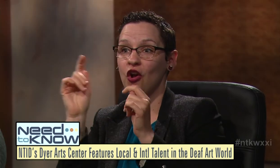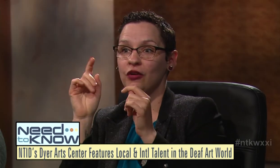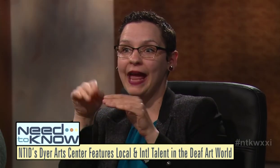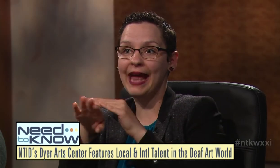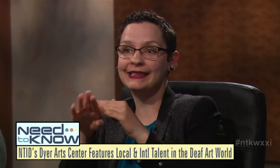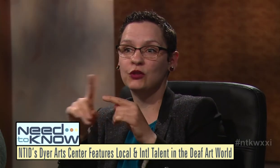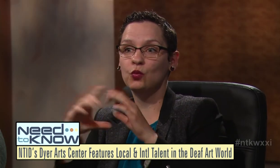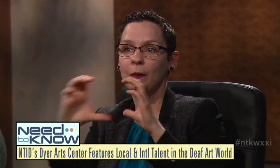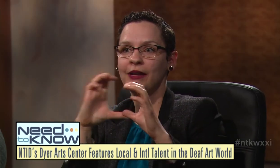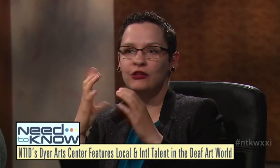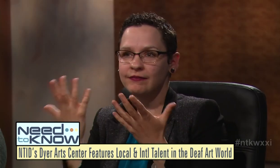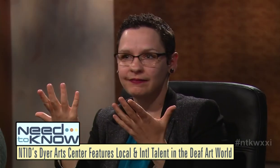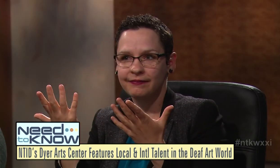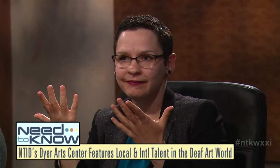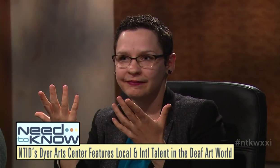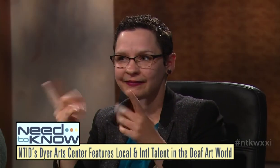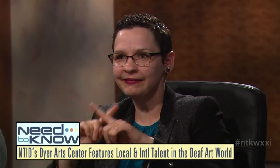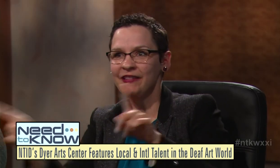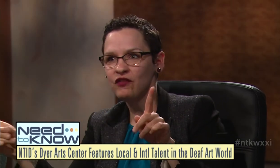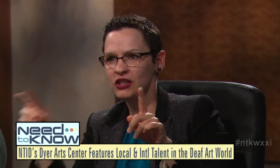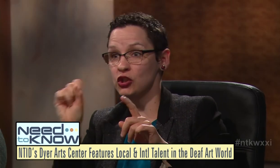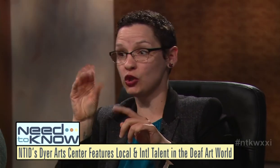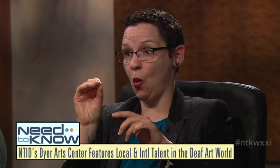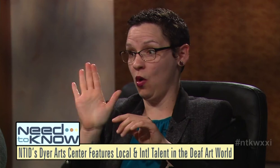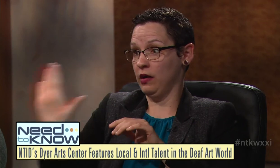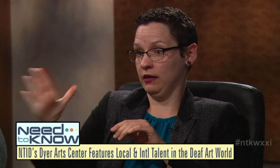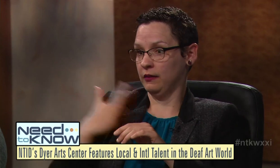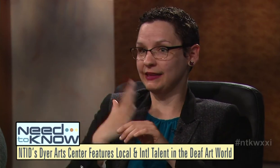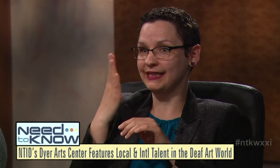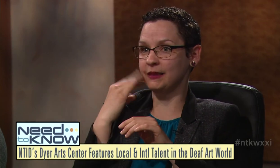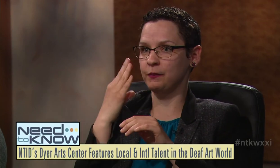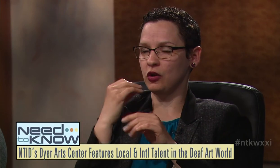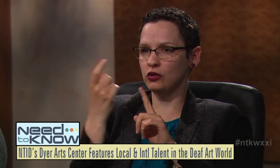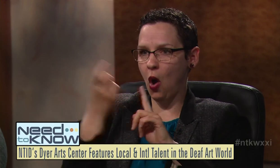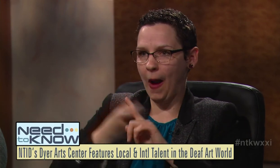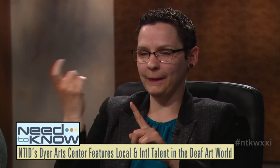DON'T HAVE THAT ACCESS TO COMMUNICATION.